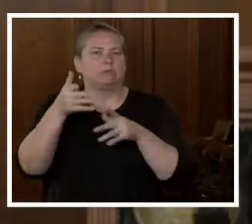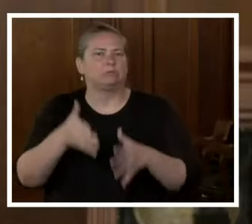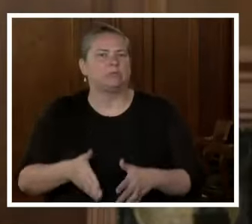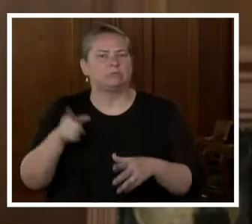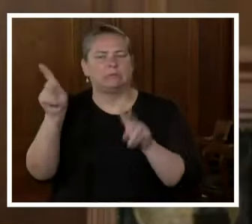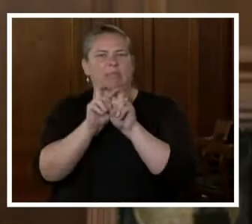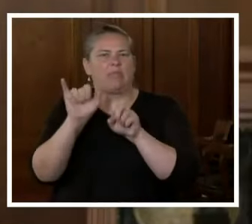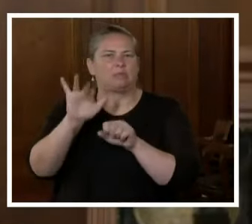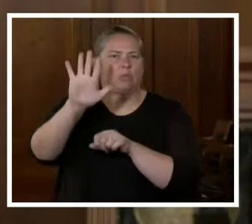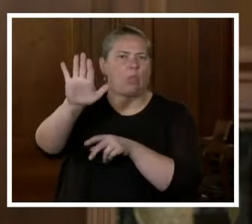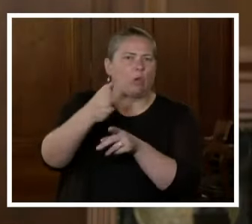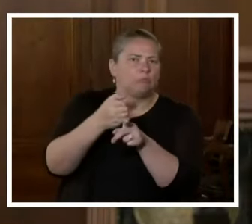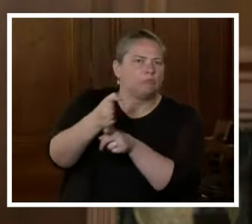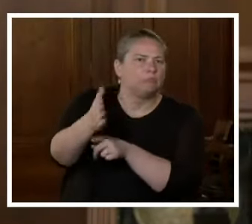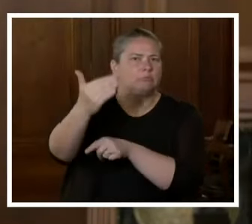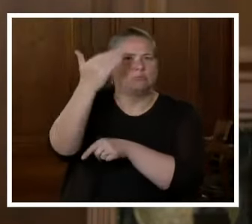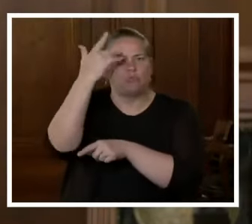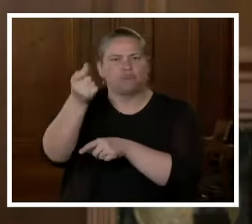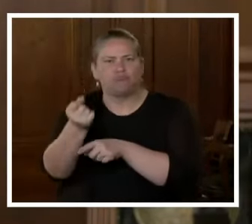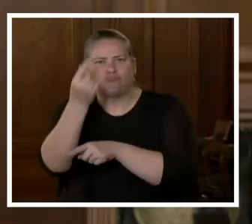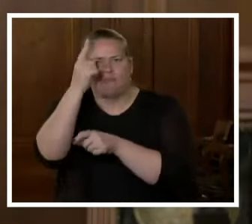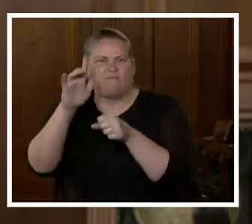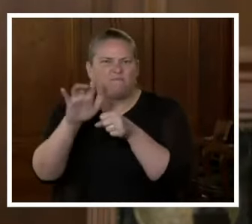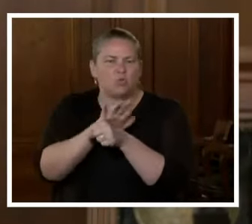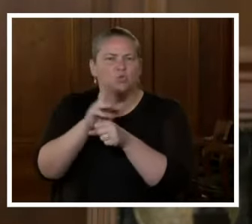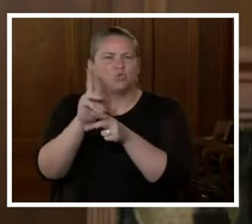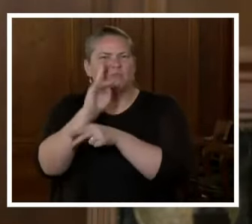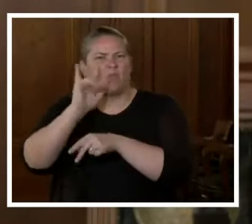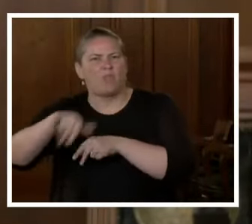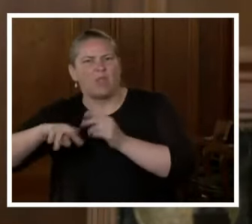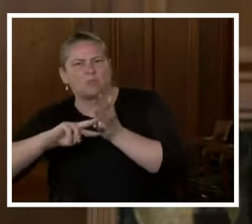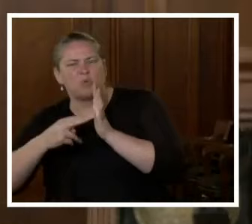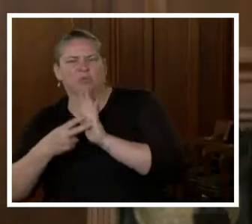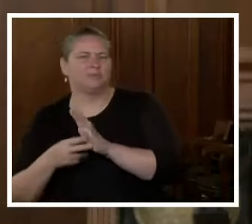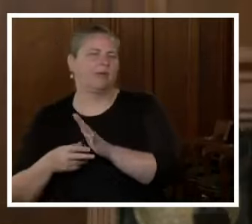ACROSS THE COUNTRY WE HAVE